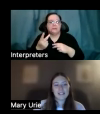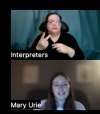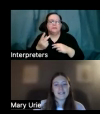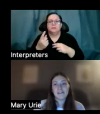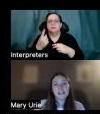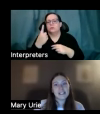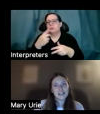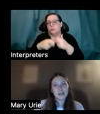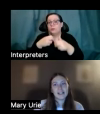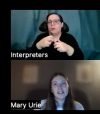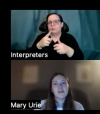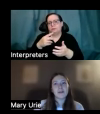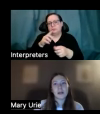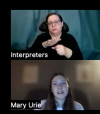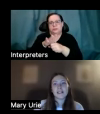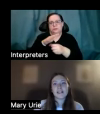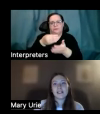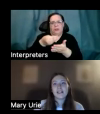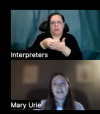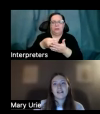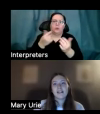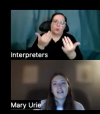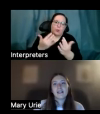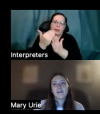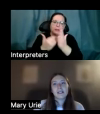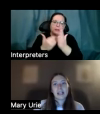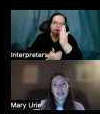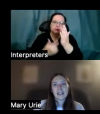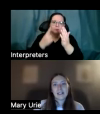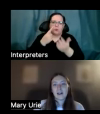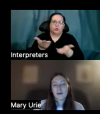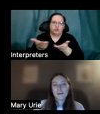is funding right or the waitlist, the Medicaid, home and